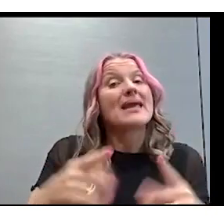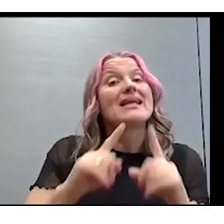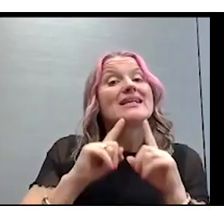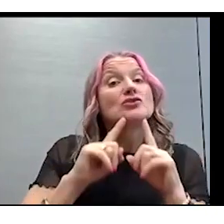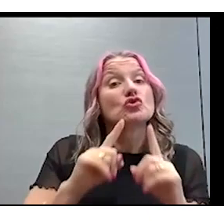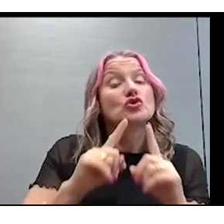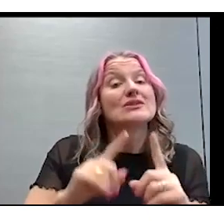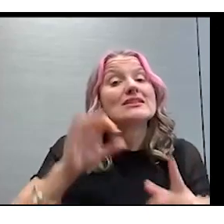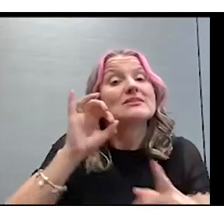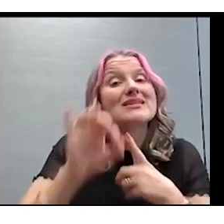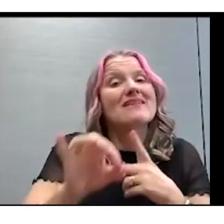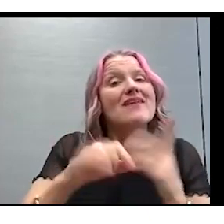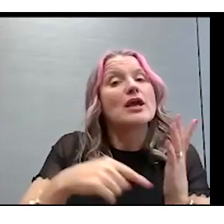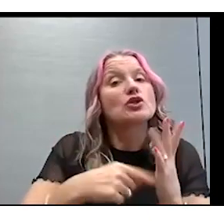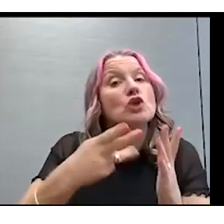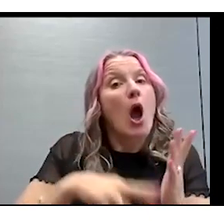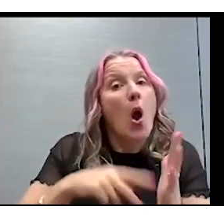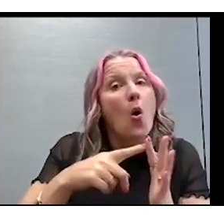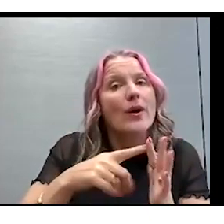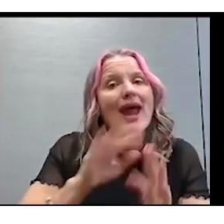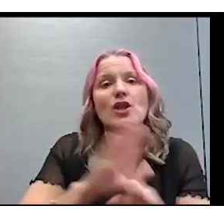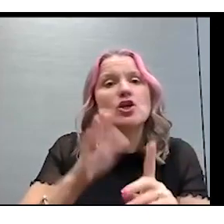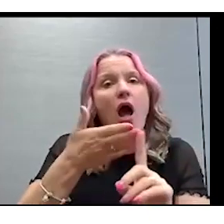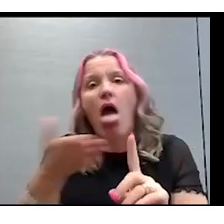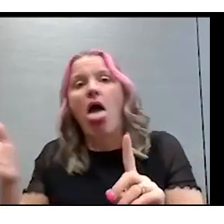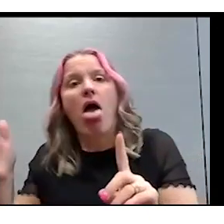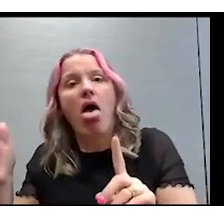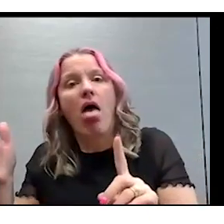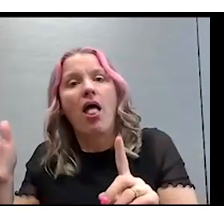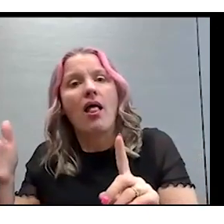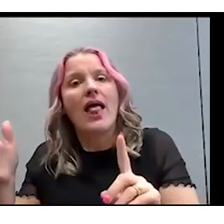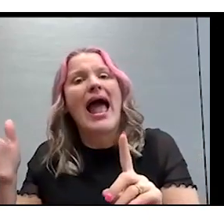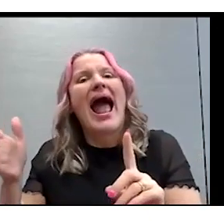have a specific tone and not deviate from it, then as a user you're not